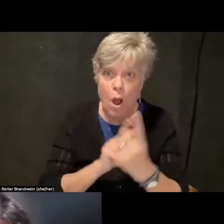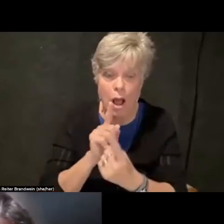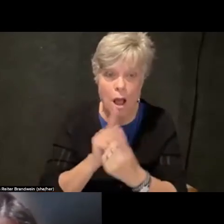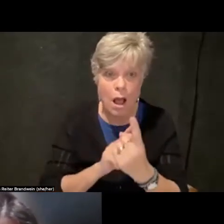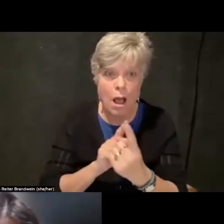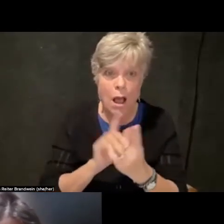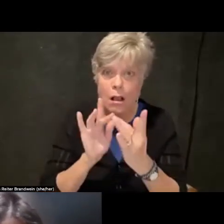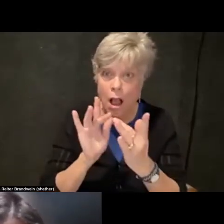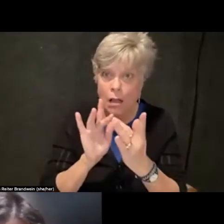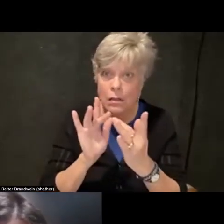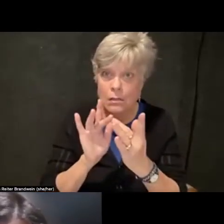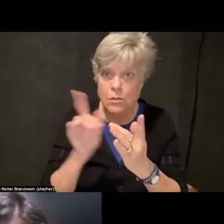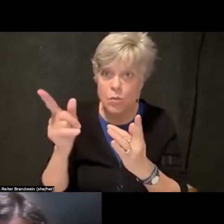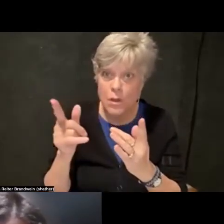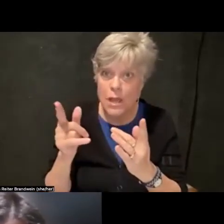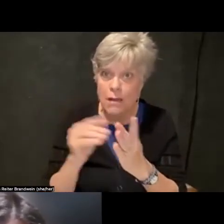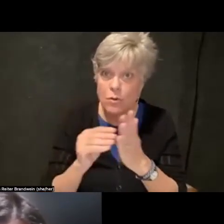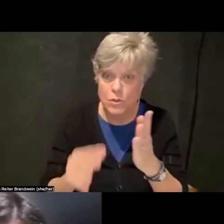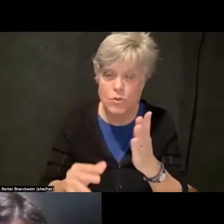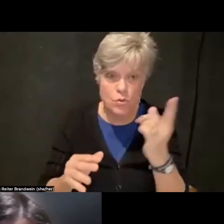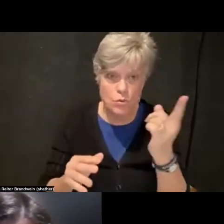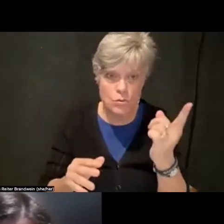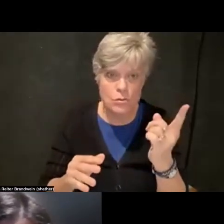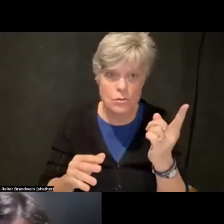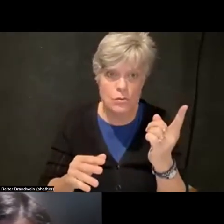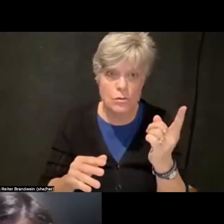that we have with student with an acquired disability.